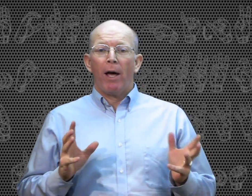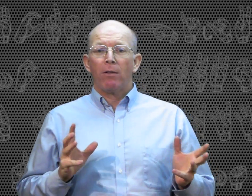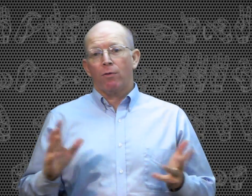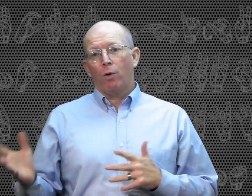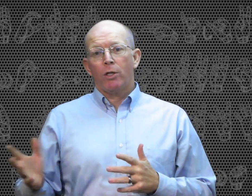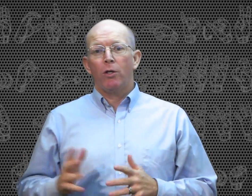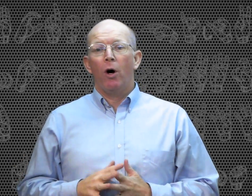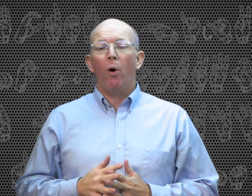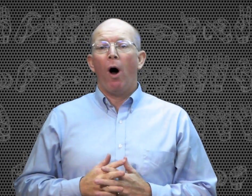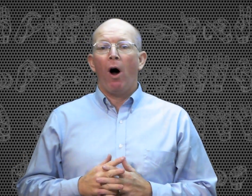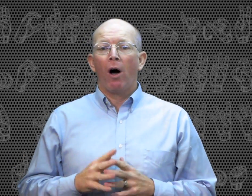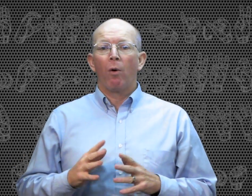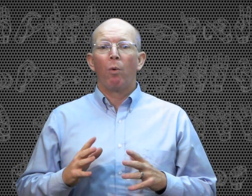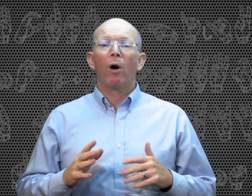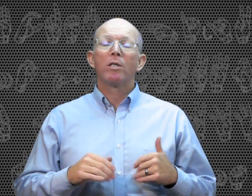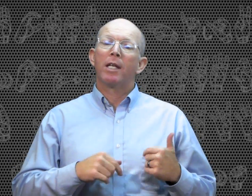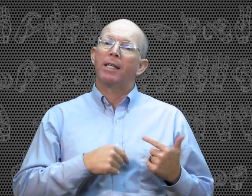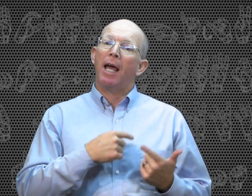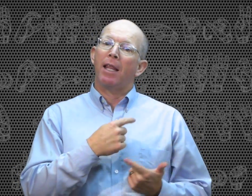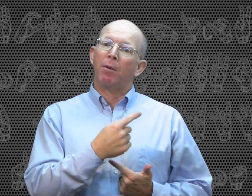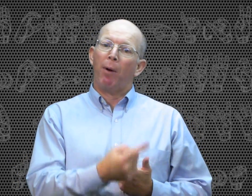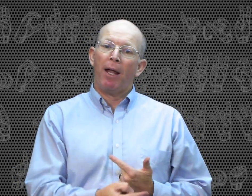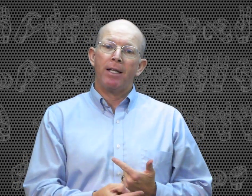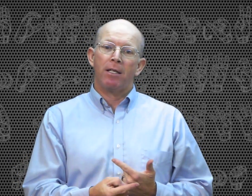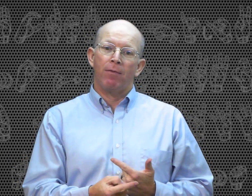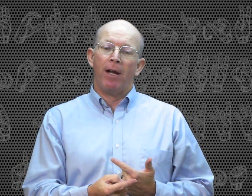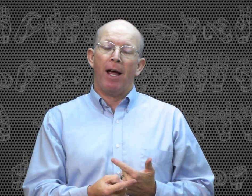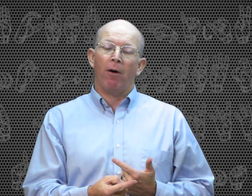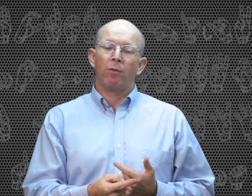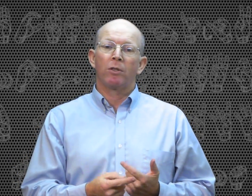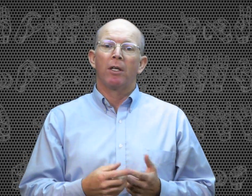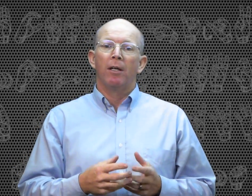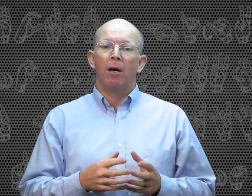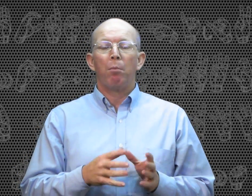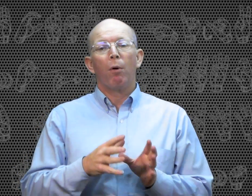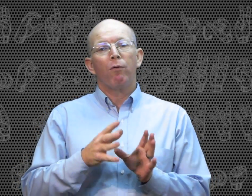Pronouns, of course you know, are words that take the place of nouns.